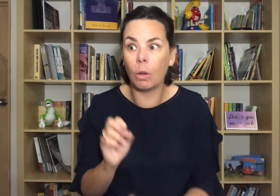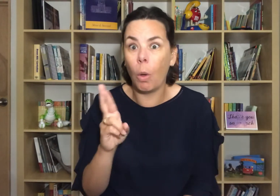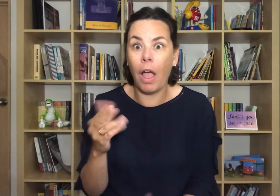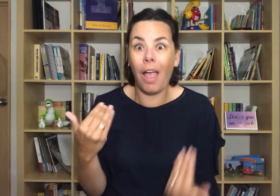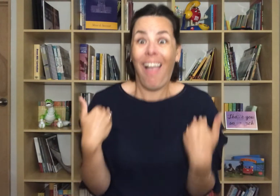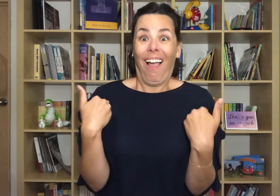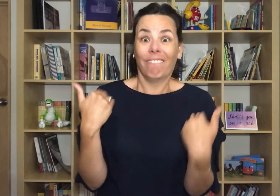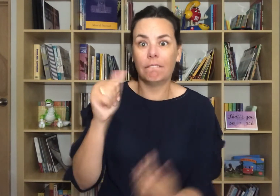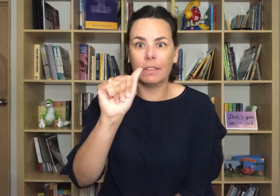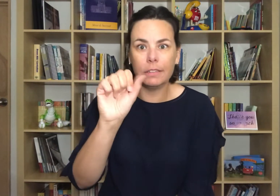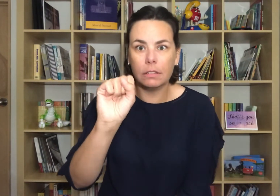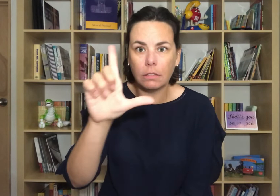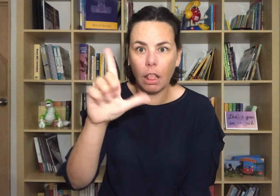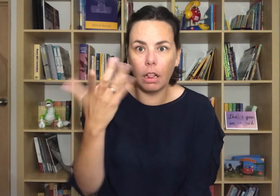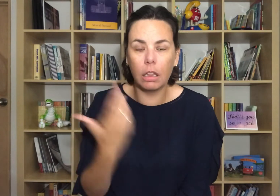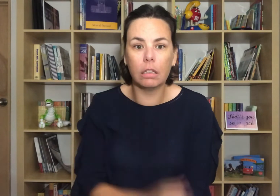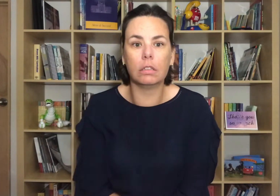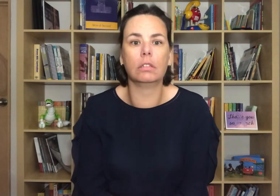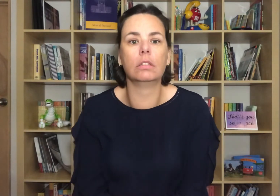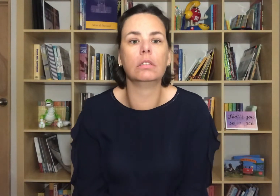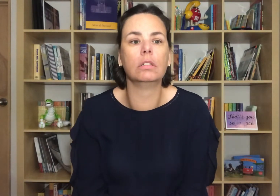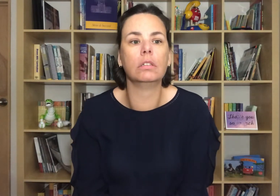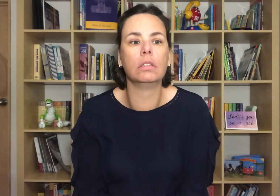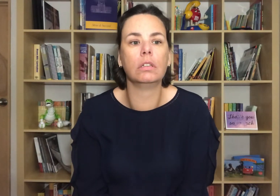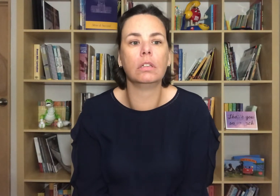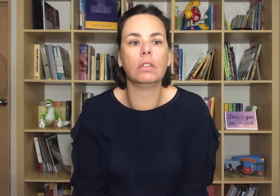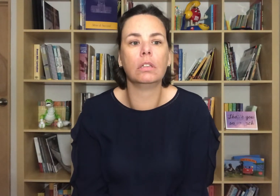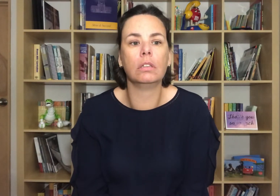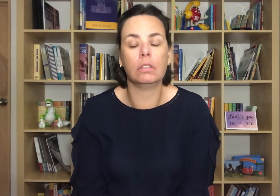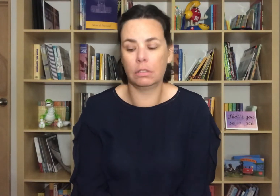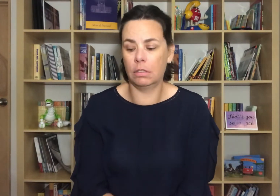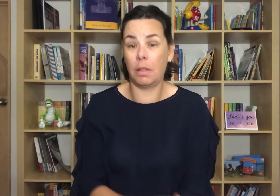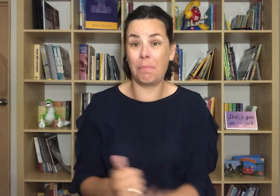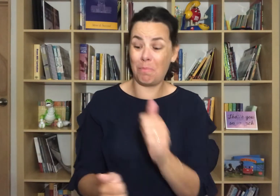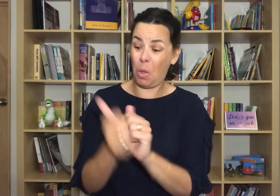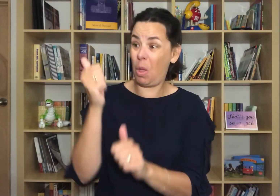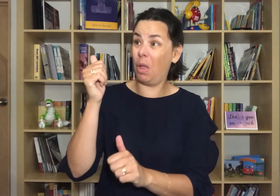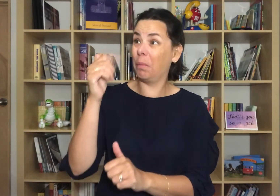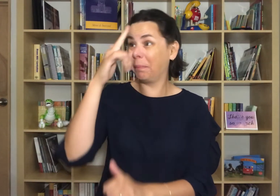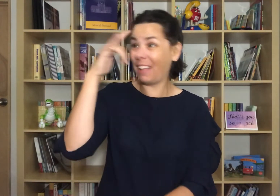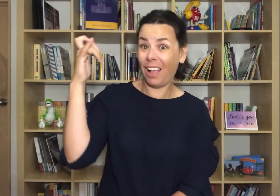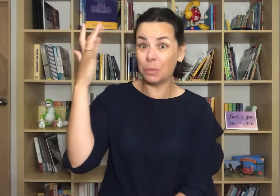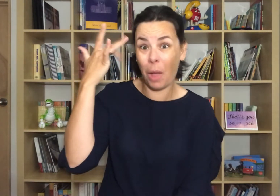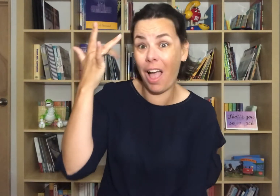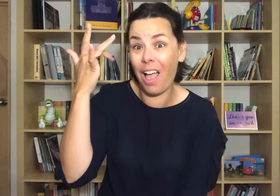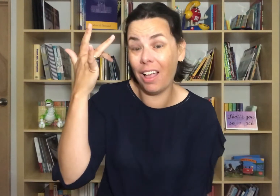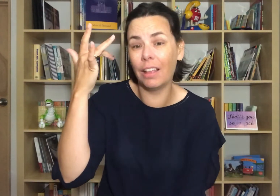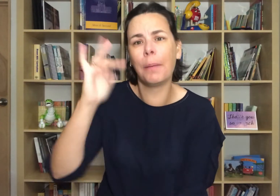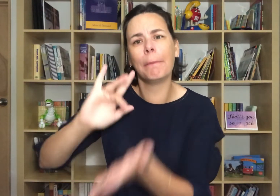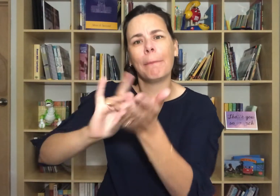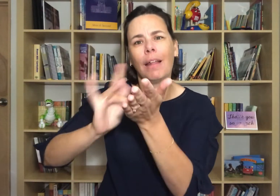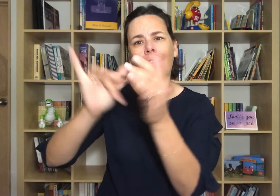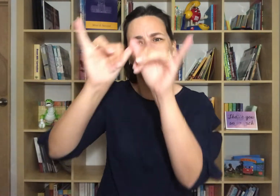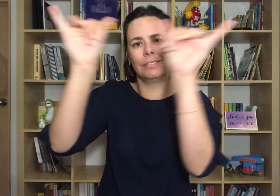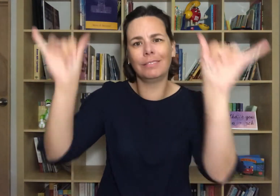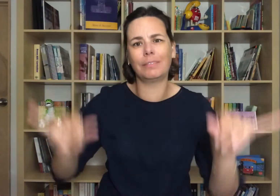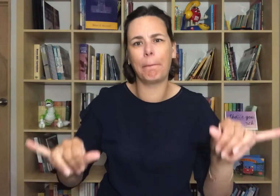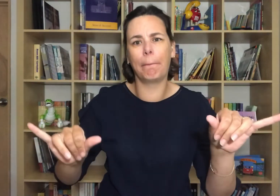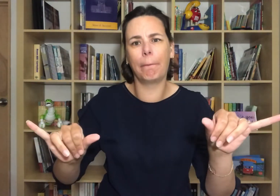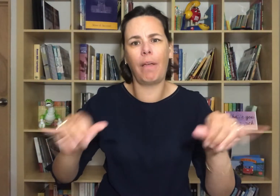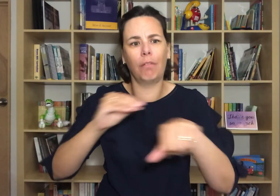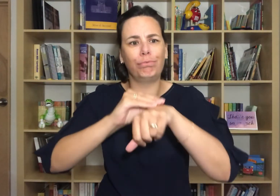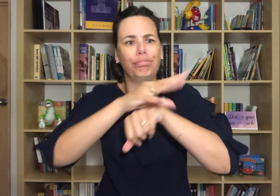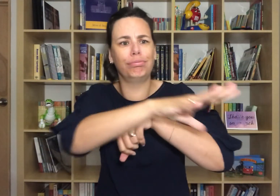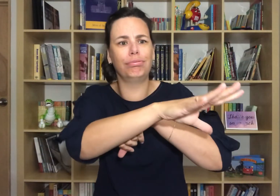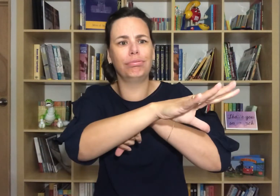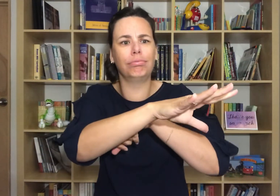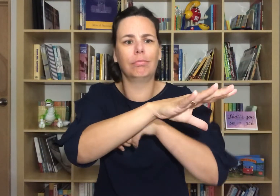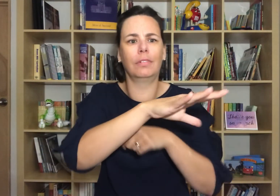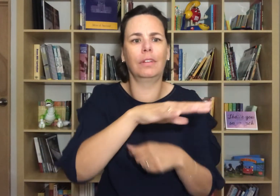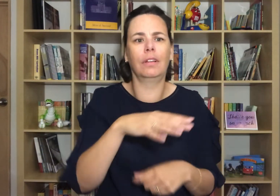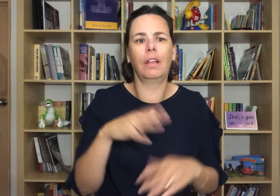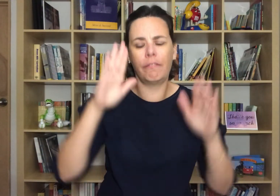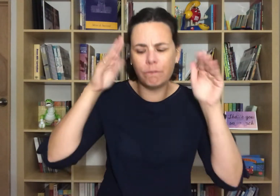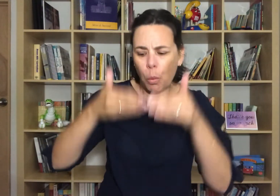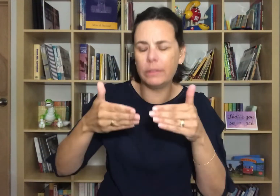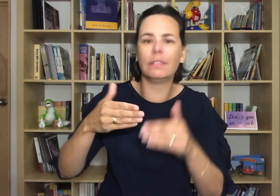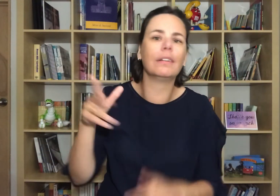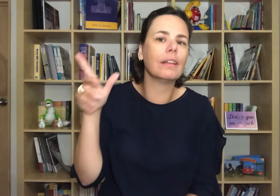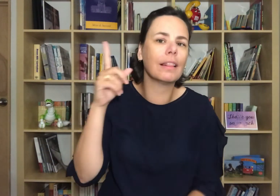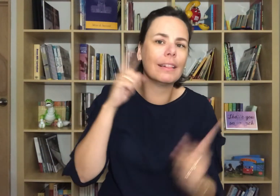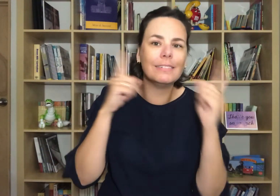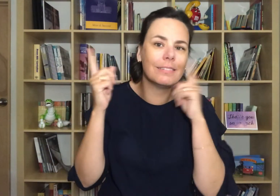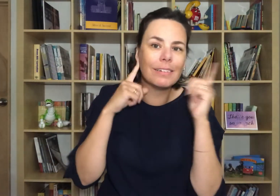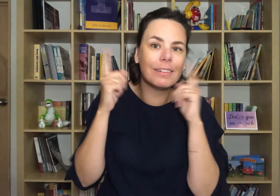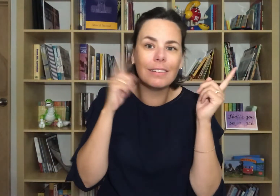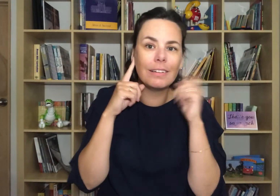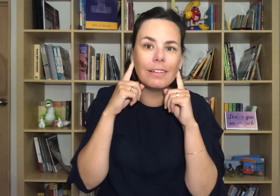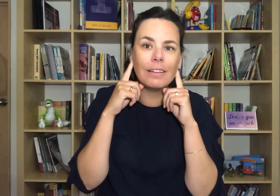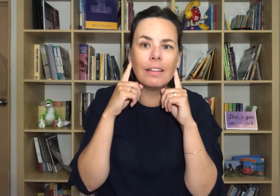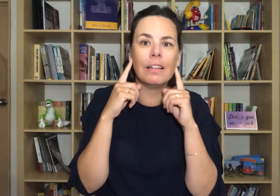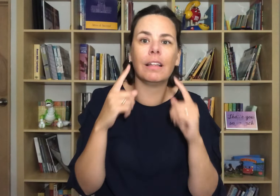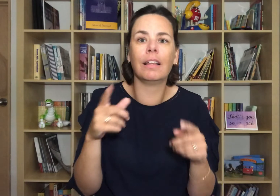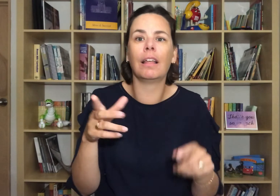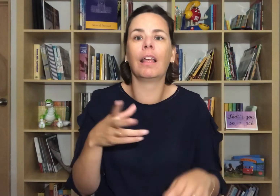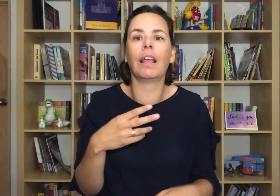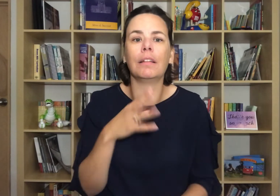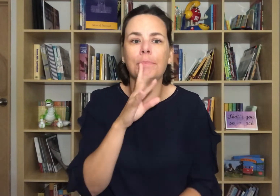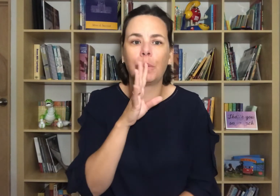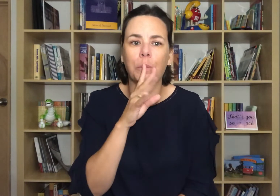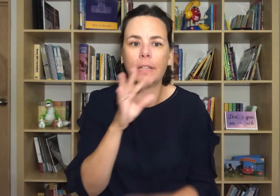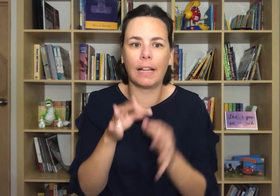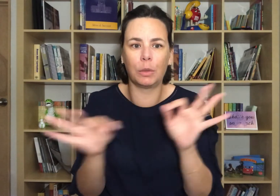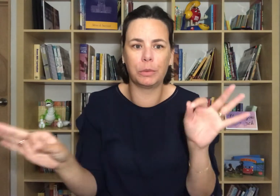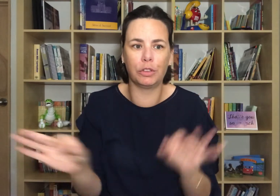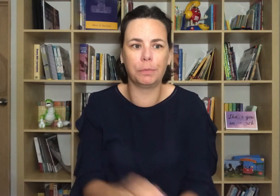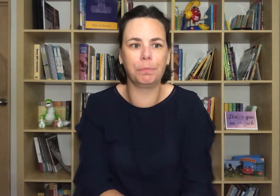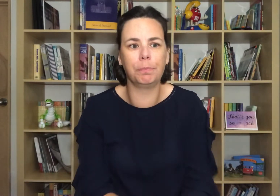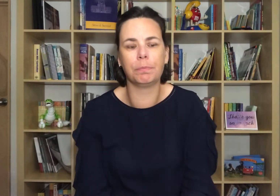or ASL exists because the medical system focuses on listening and speaking.